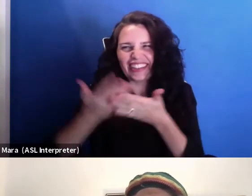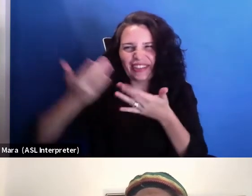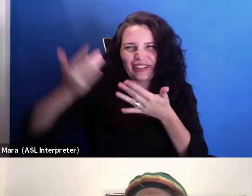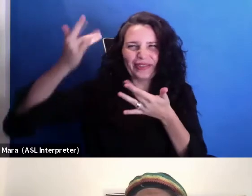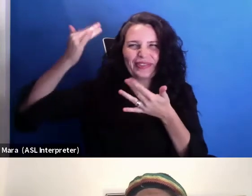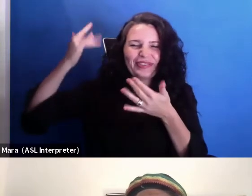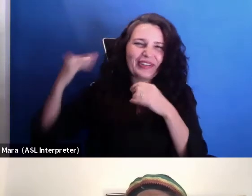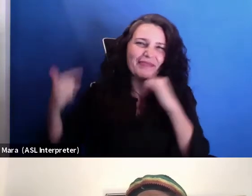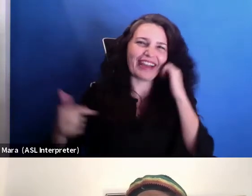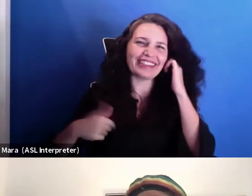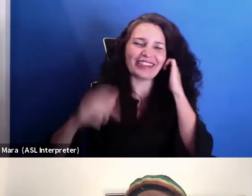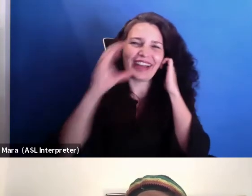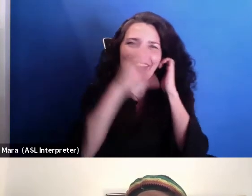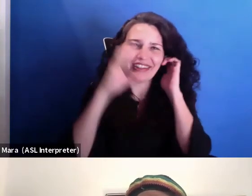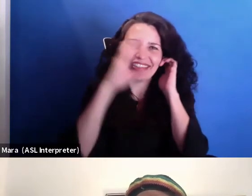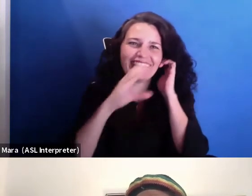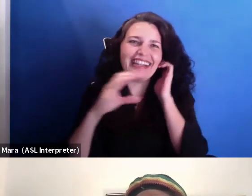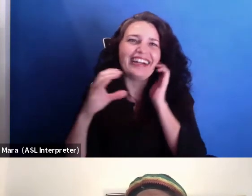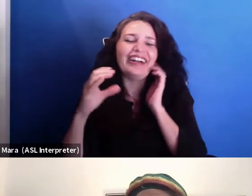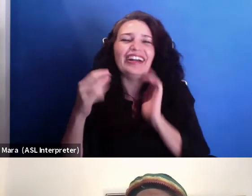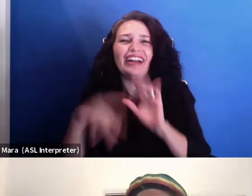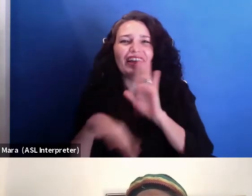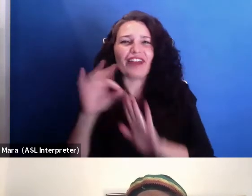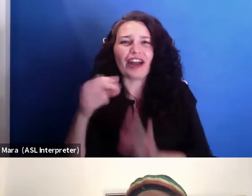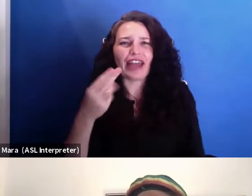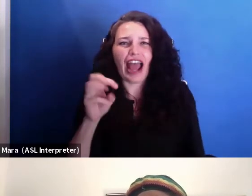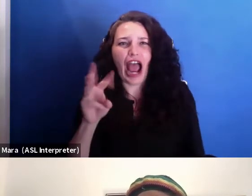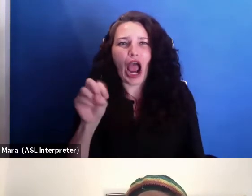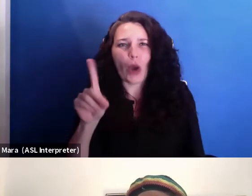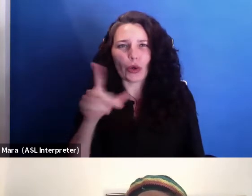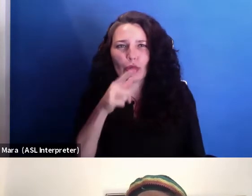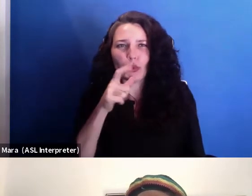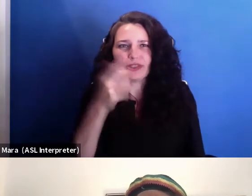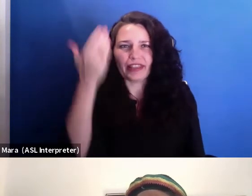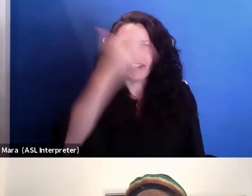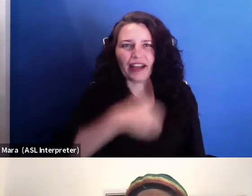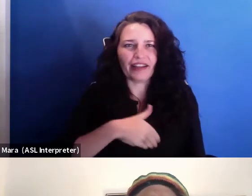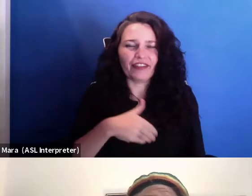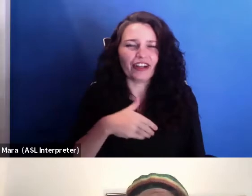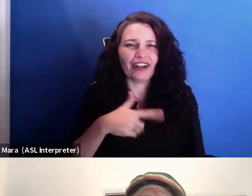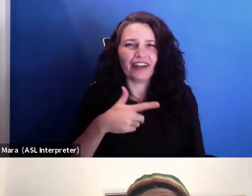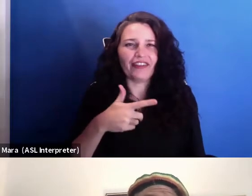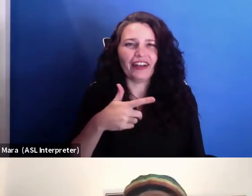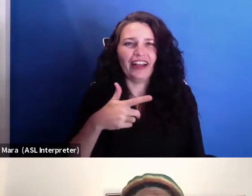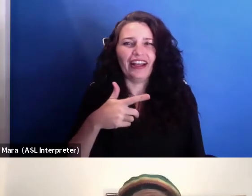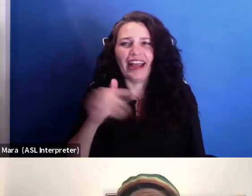who was on the board of an anarchist bookstore in San Francisco. Of course. And they left him a note on our behalf